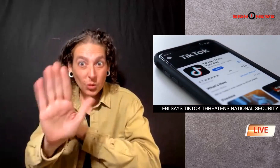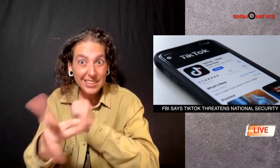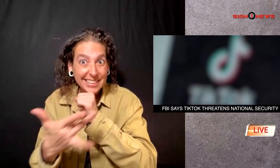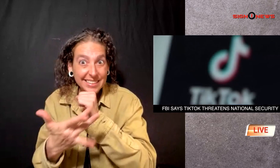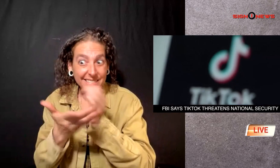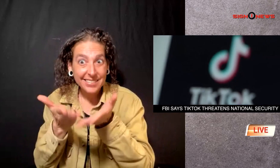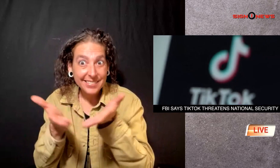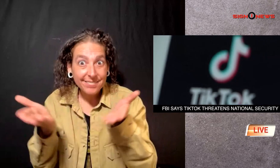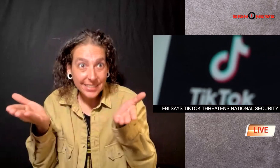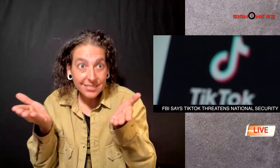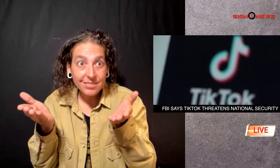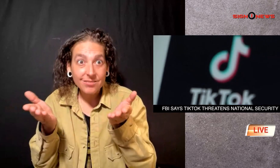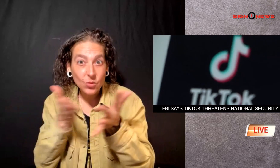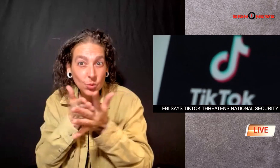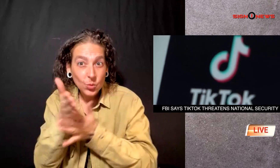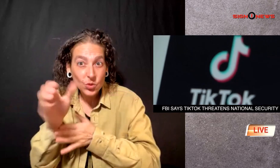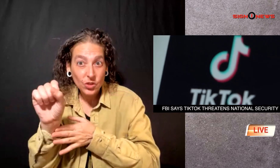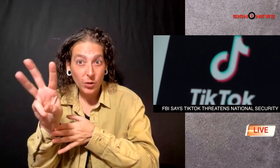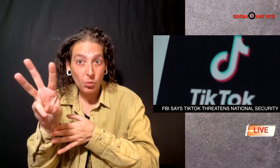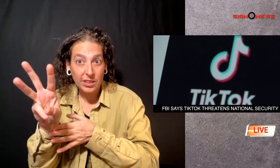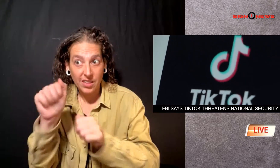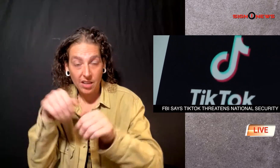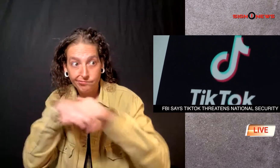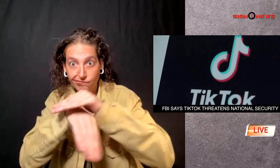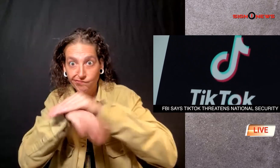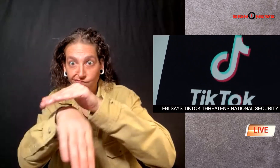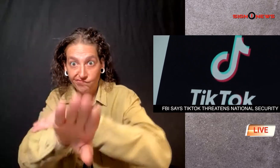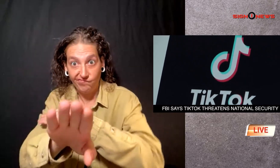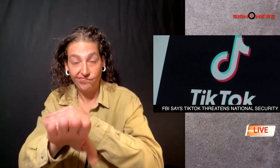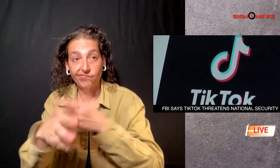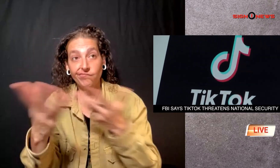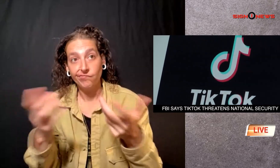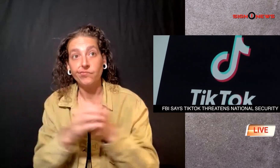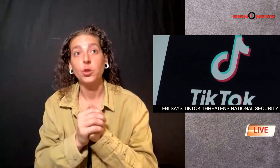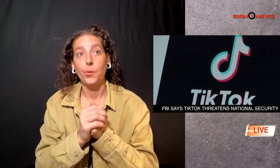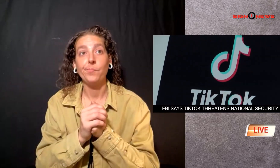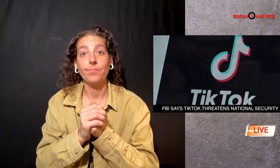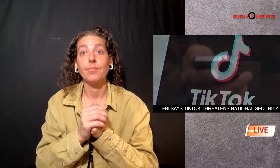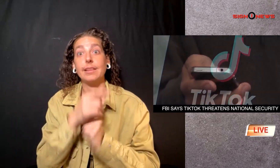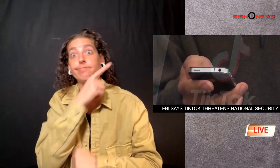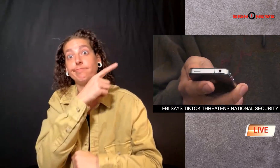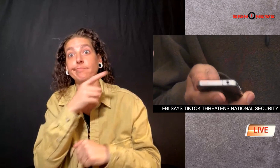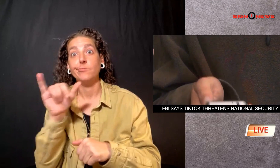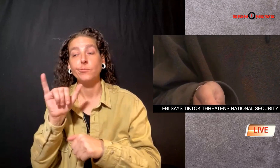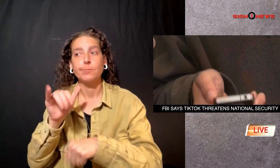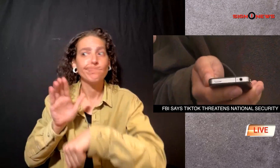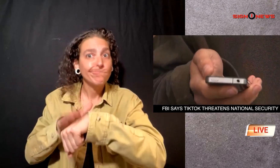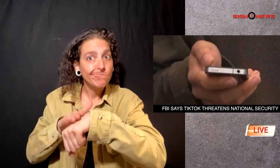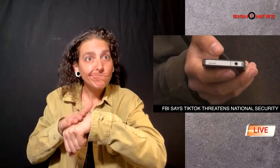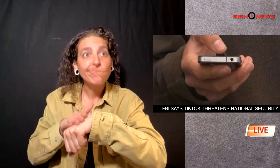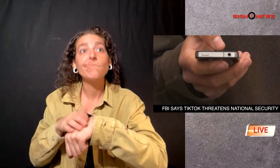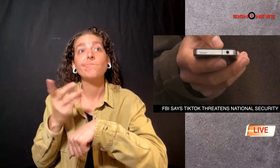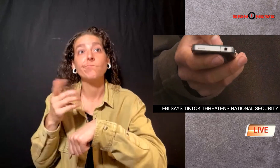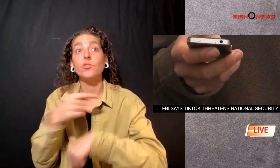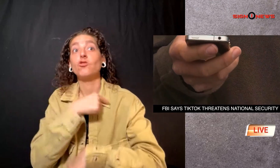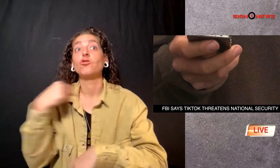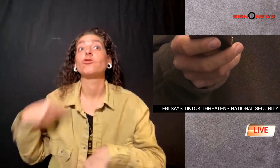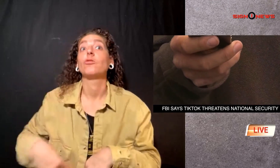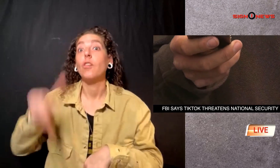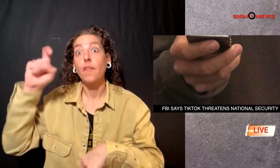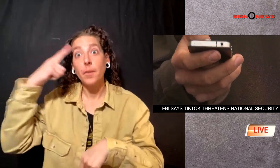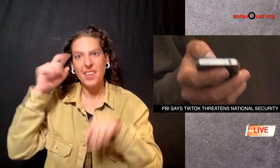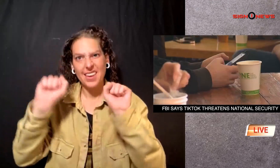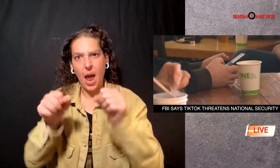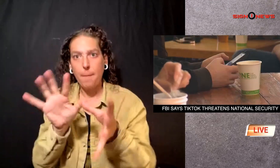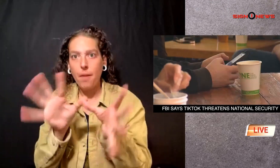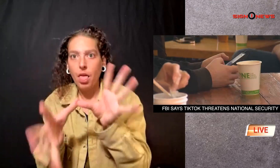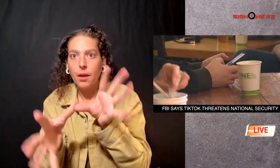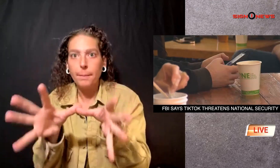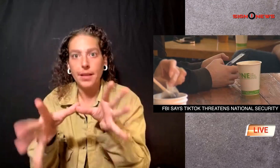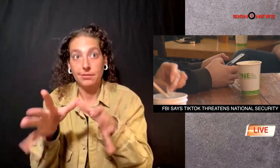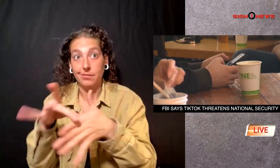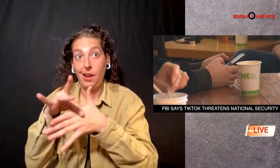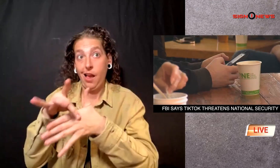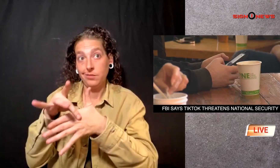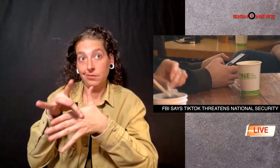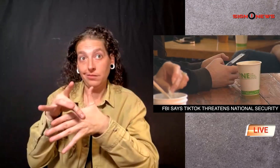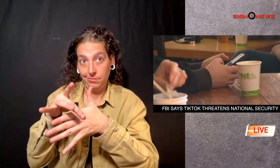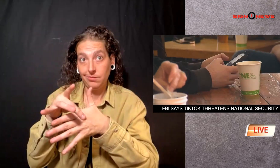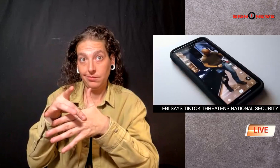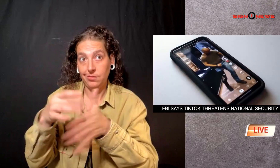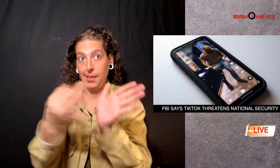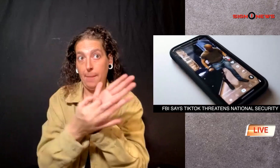software he also warns the Chinese government could manipulate content on the app with its